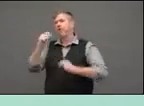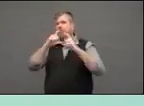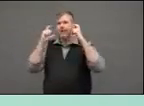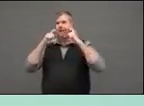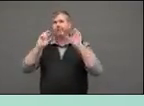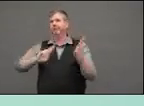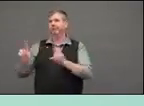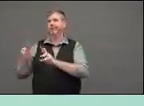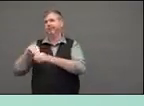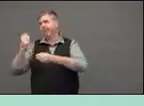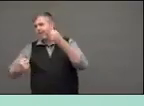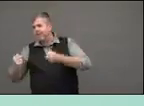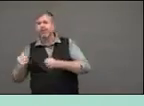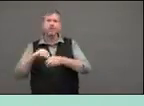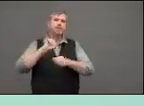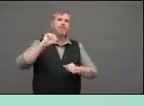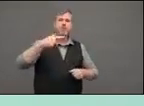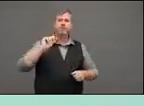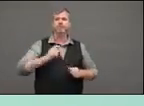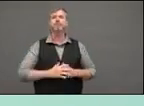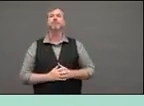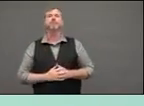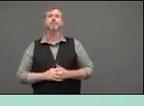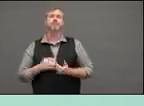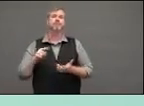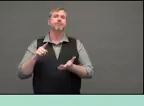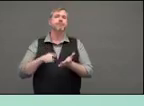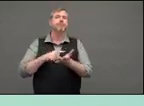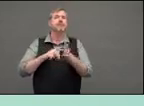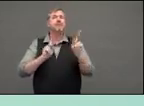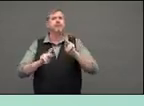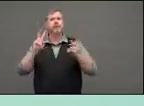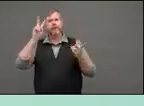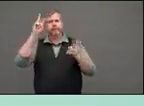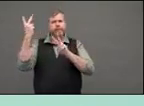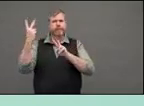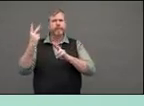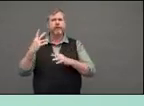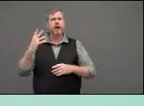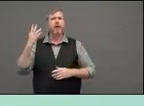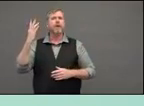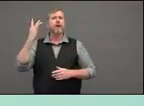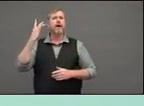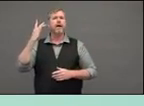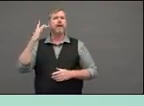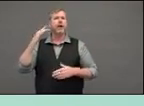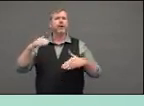misconception that youth aren't as impacted by COVID-19